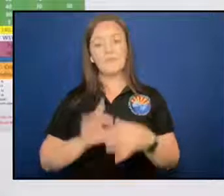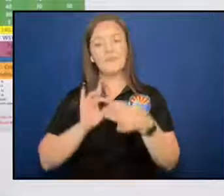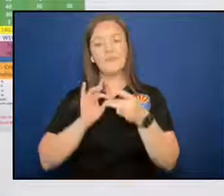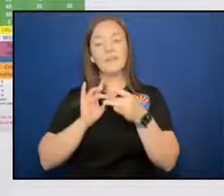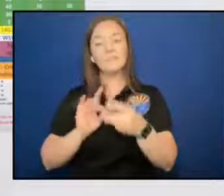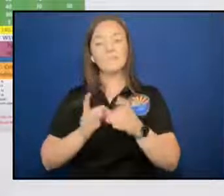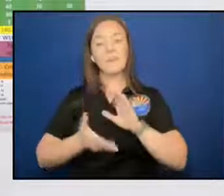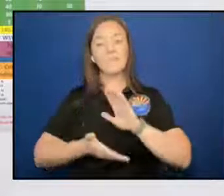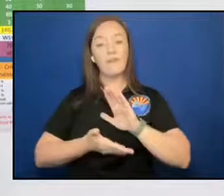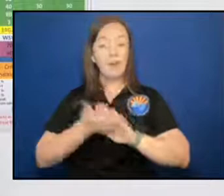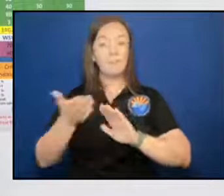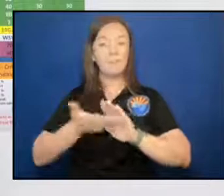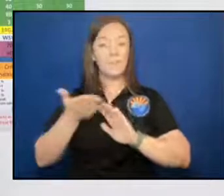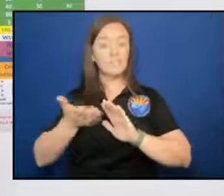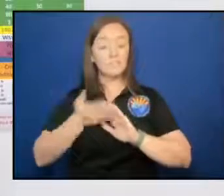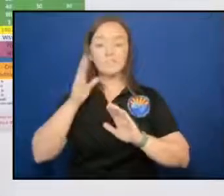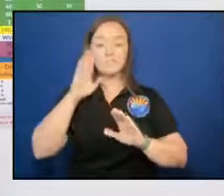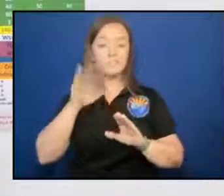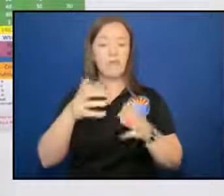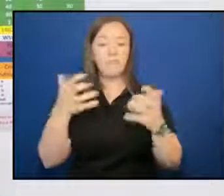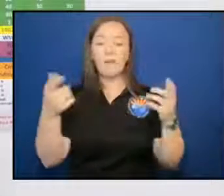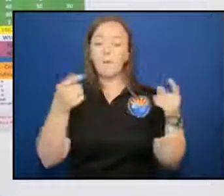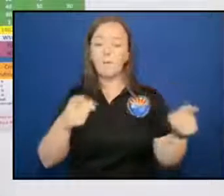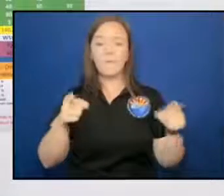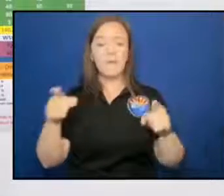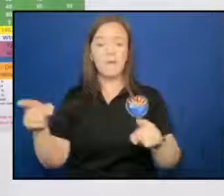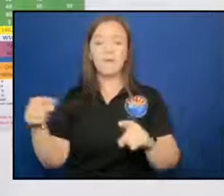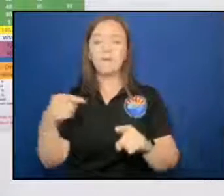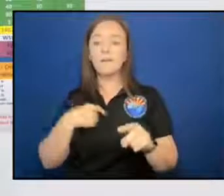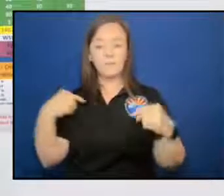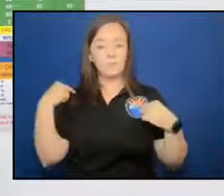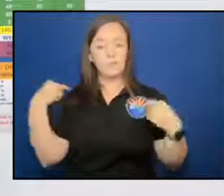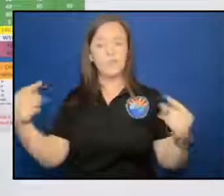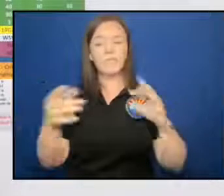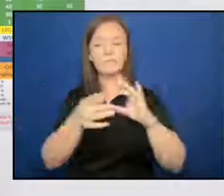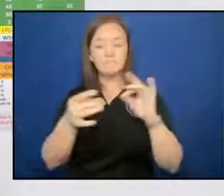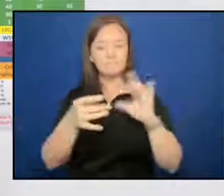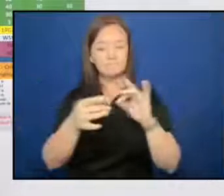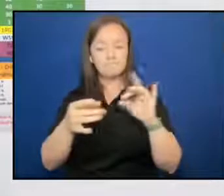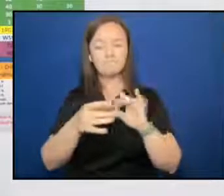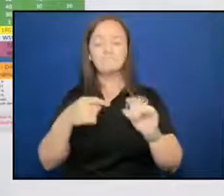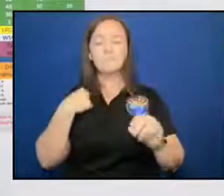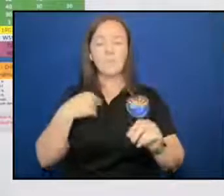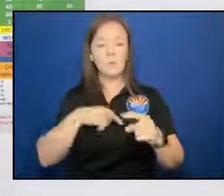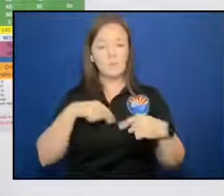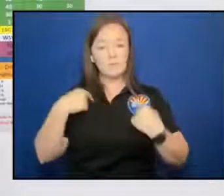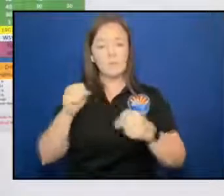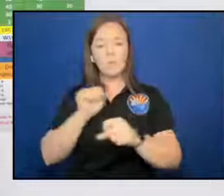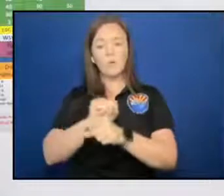OF THAT BUT WE ARE KIND OF IN THE ABOVE NORMAL OR LIKELY ABOVE NORMAL FOR PRECIPITATION.